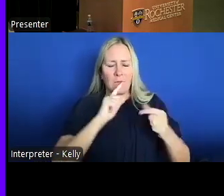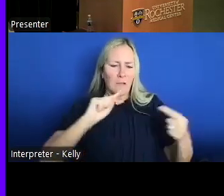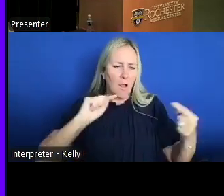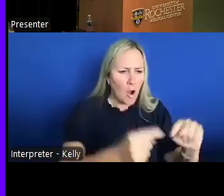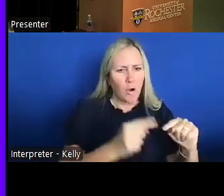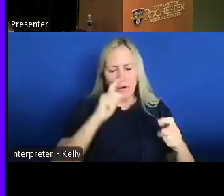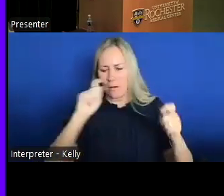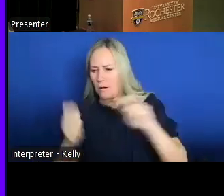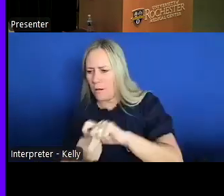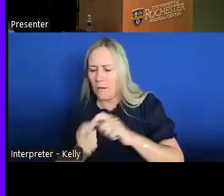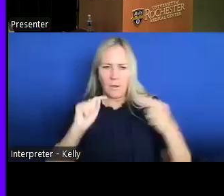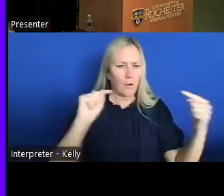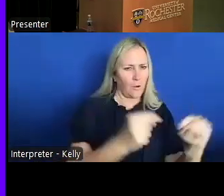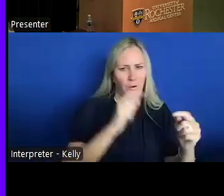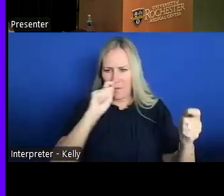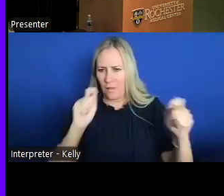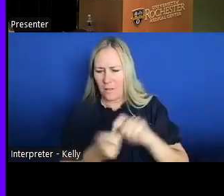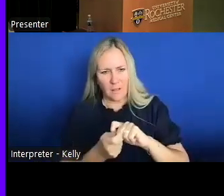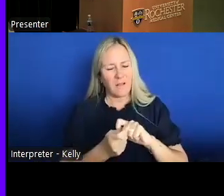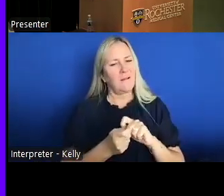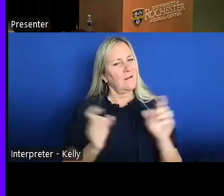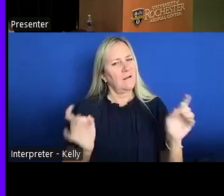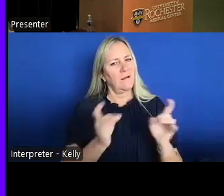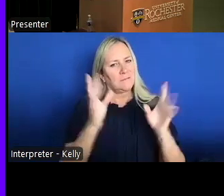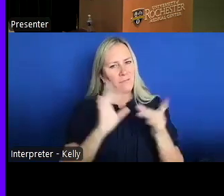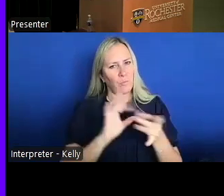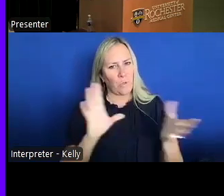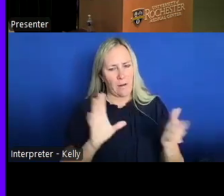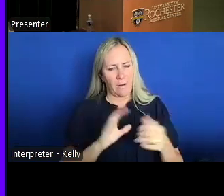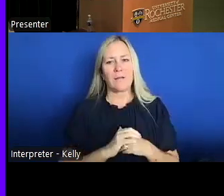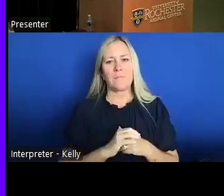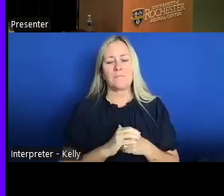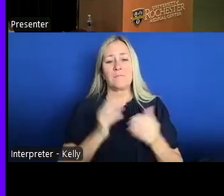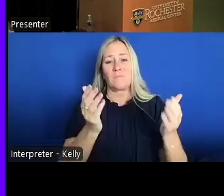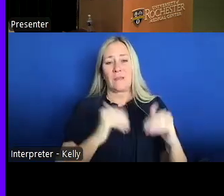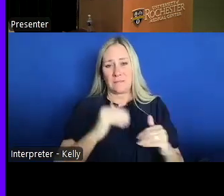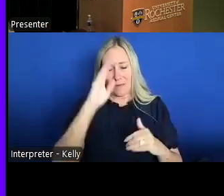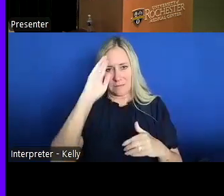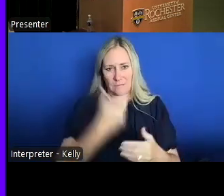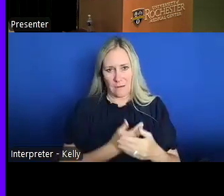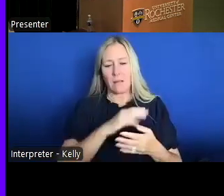is so hard to break and the next son in the family mother said oh he's as good of as gold